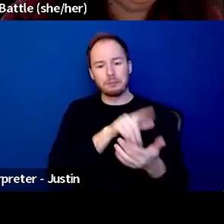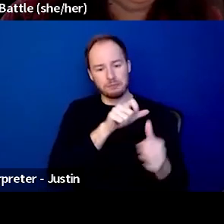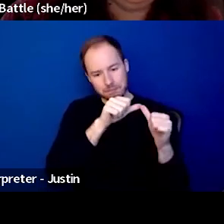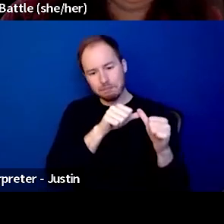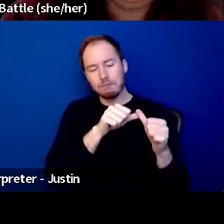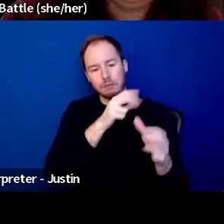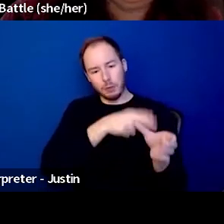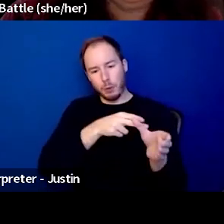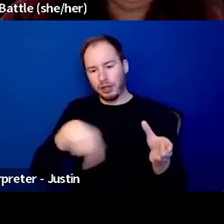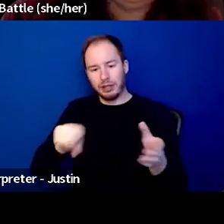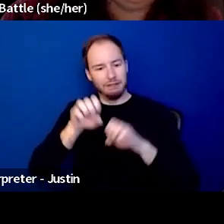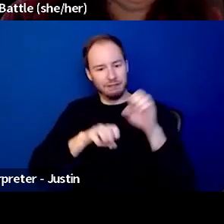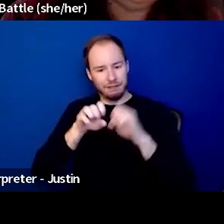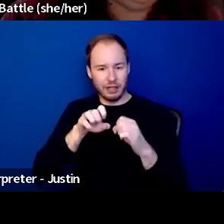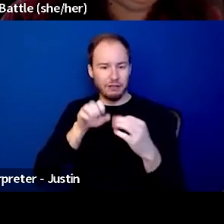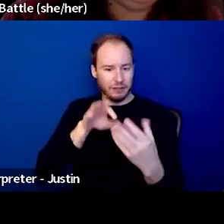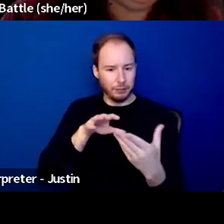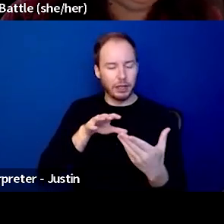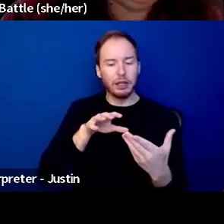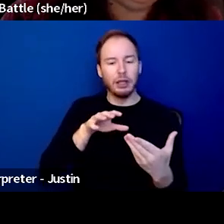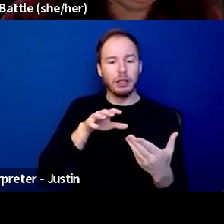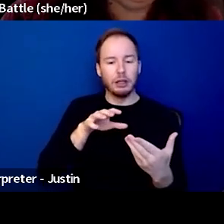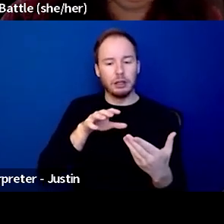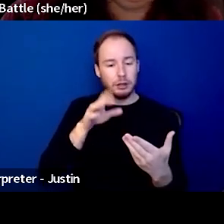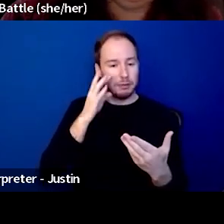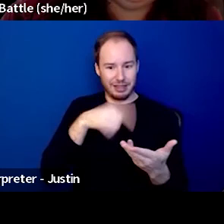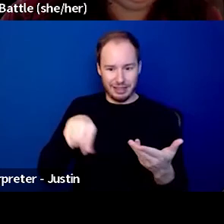in these evaluations, because they want to do what